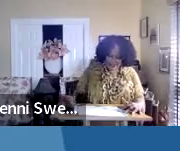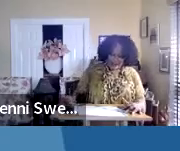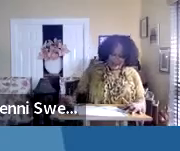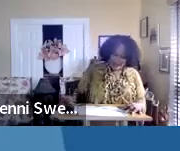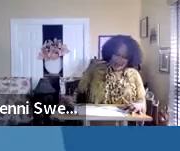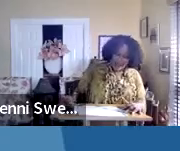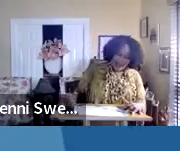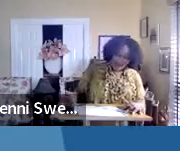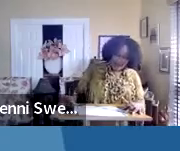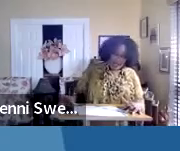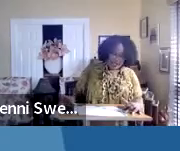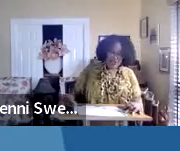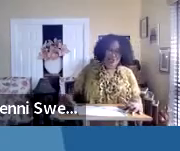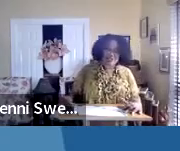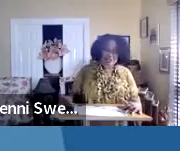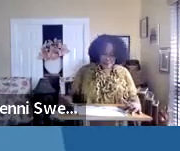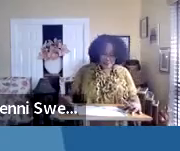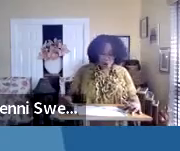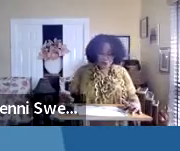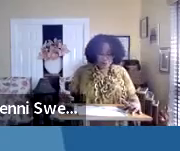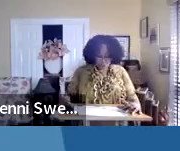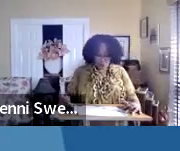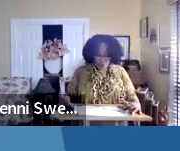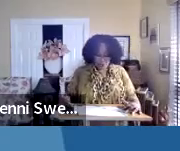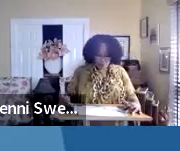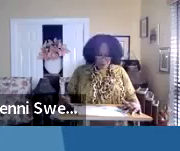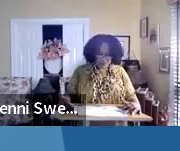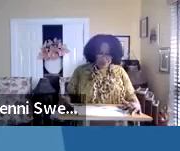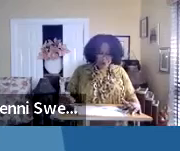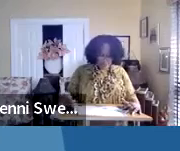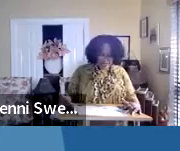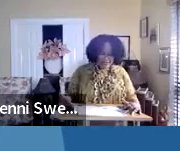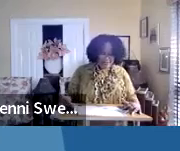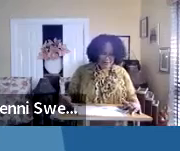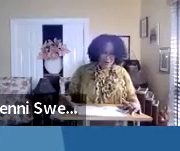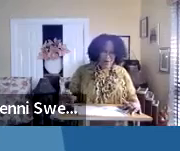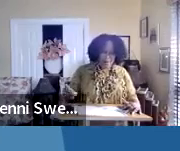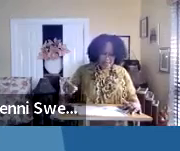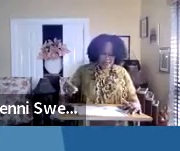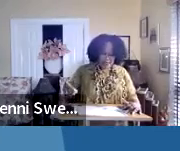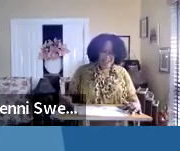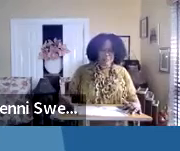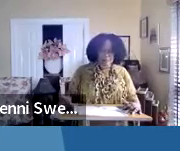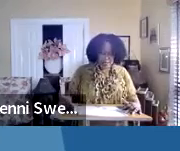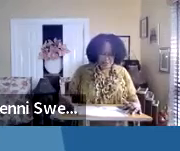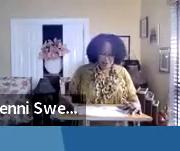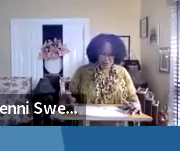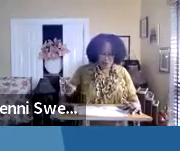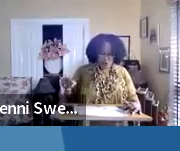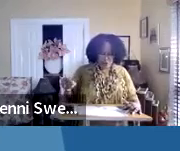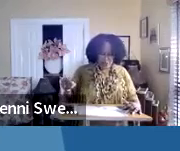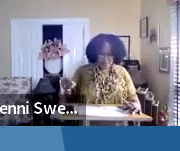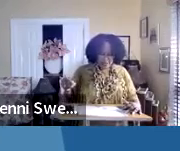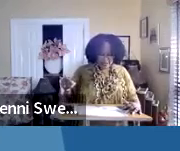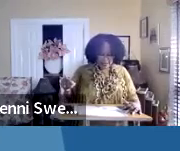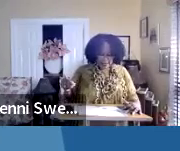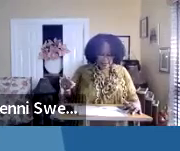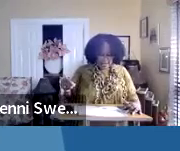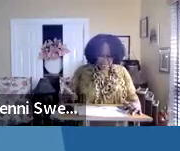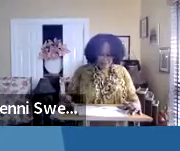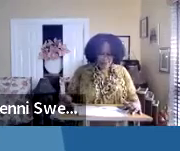February, on a Friday from 12:00